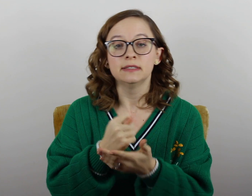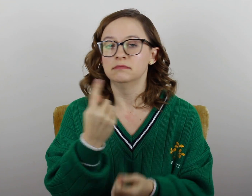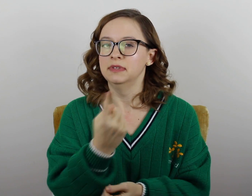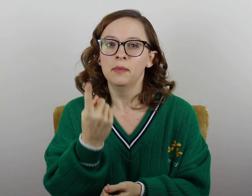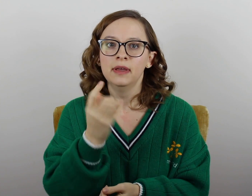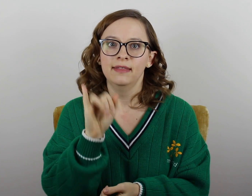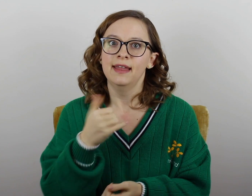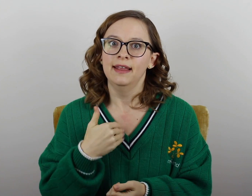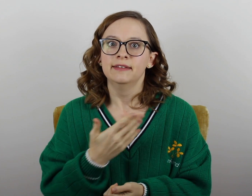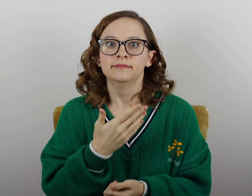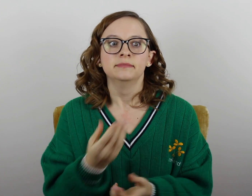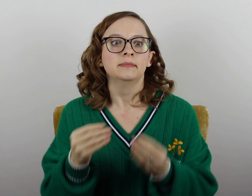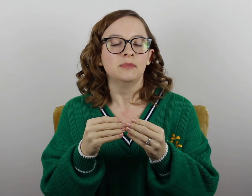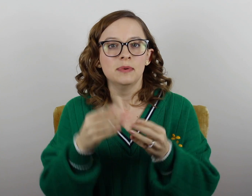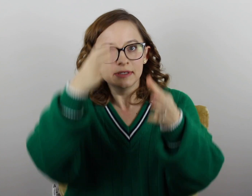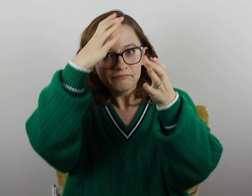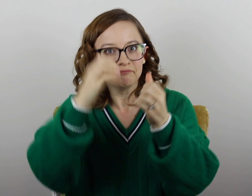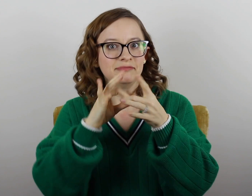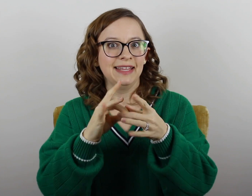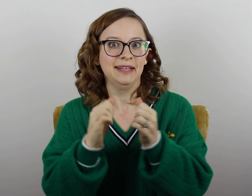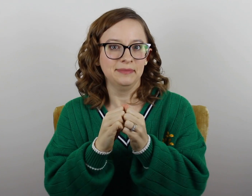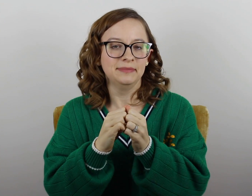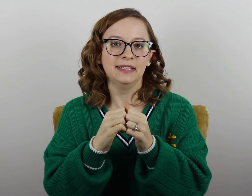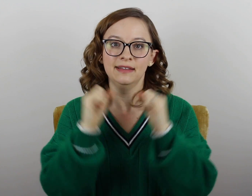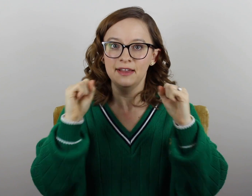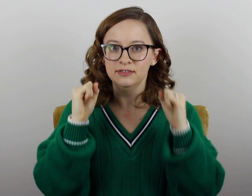physical therapist, or somebody that has more knowledge